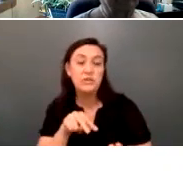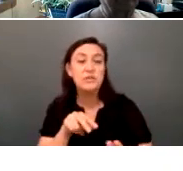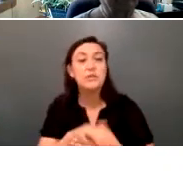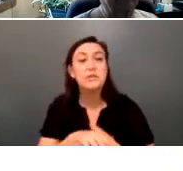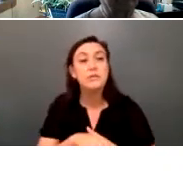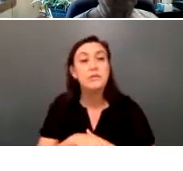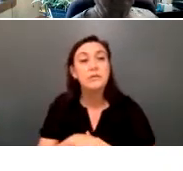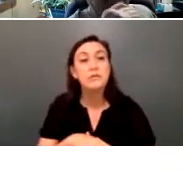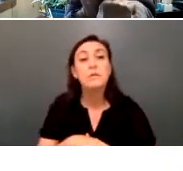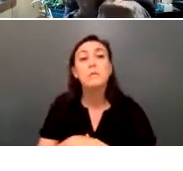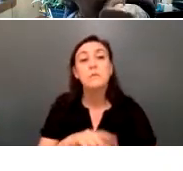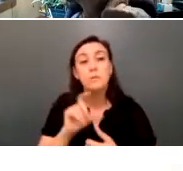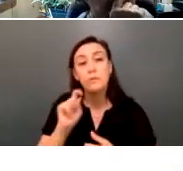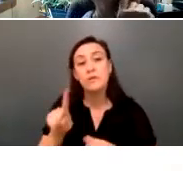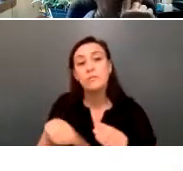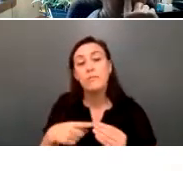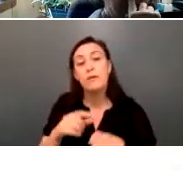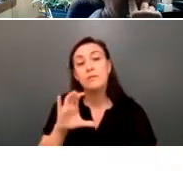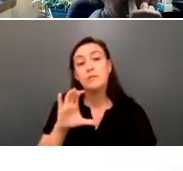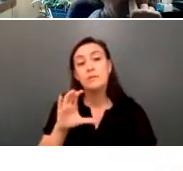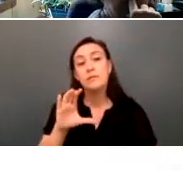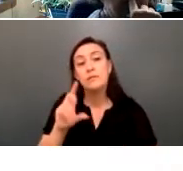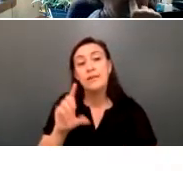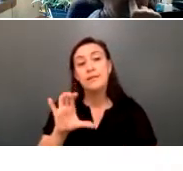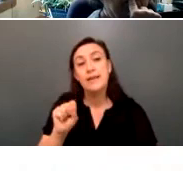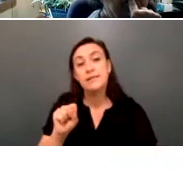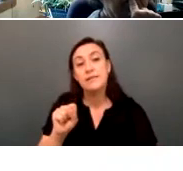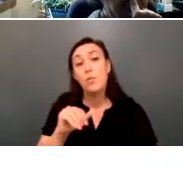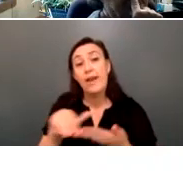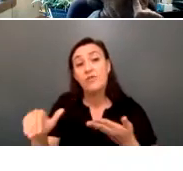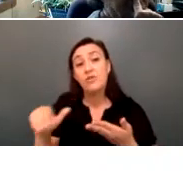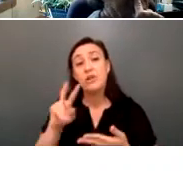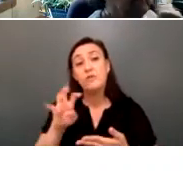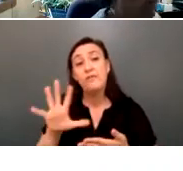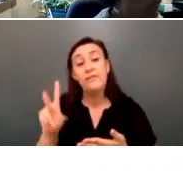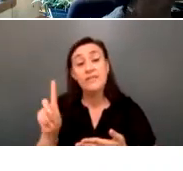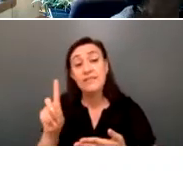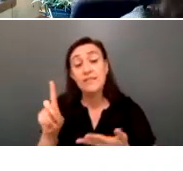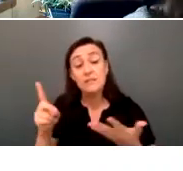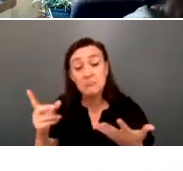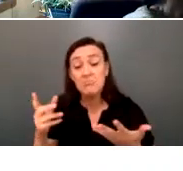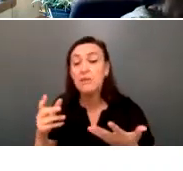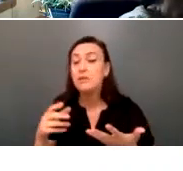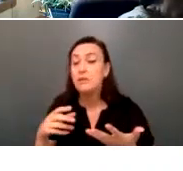There's a question that came in about what is the differences between CDC S waiver into 45 D?